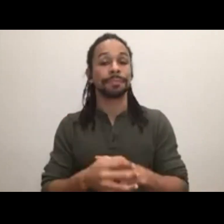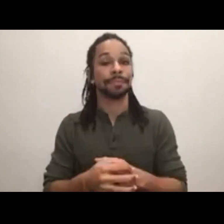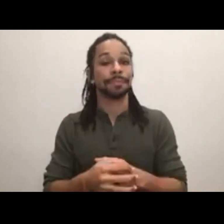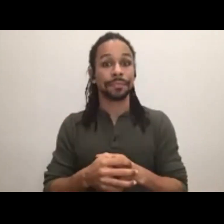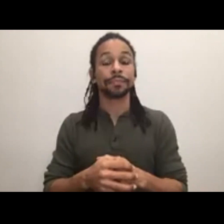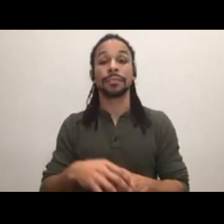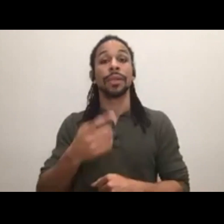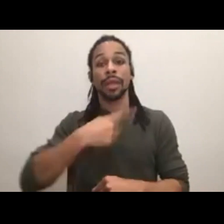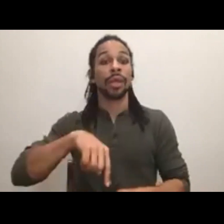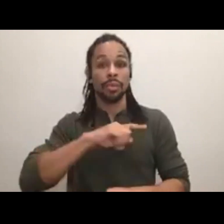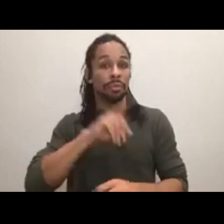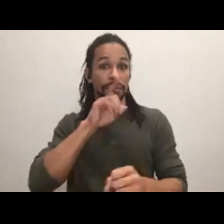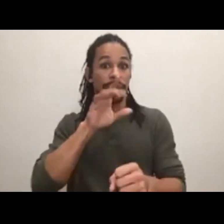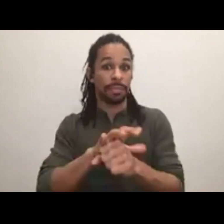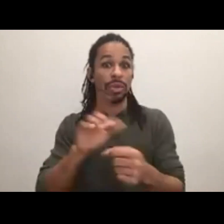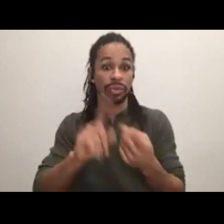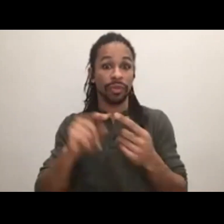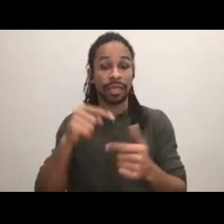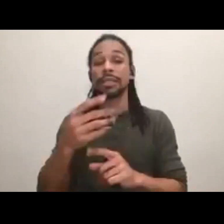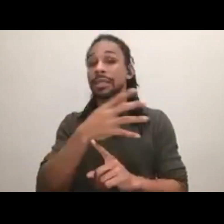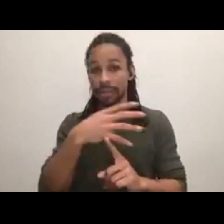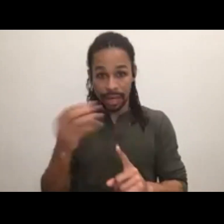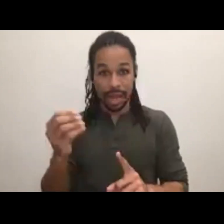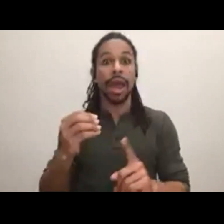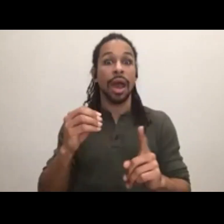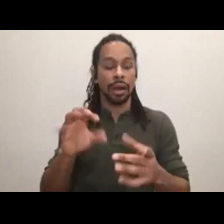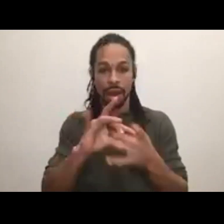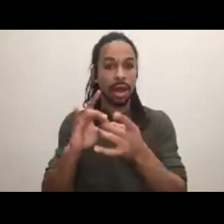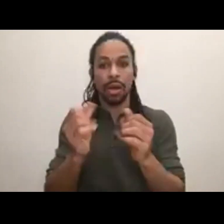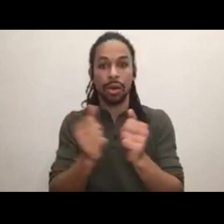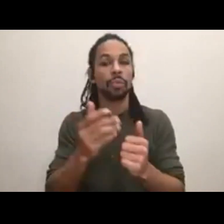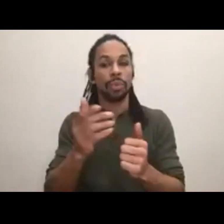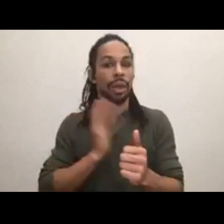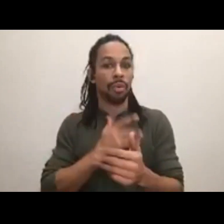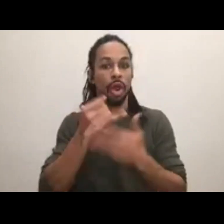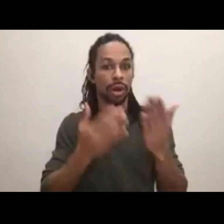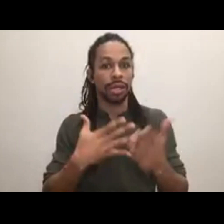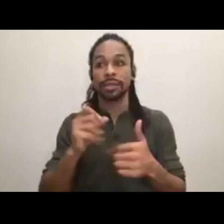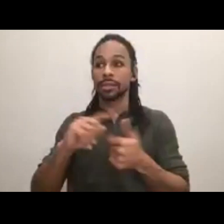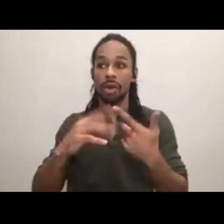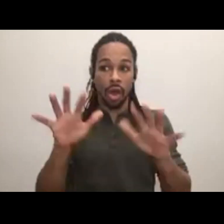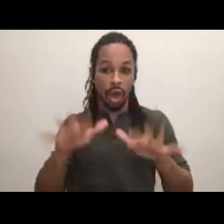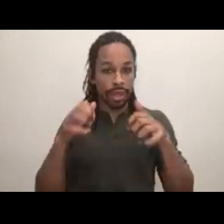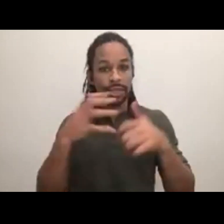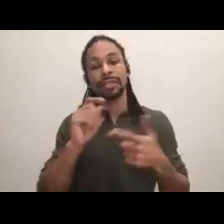collaboration with our community of artists, audiences like yourself, and our wonderful team.For those who are just getting